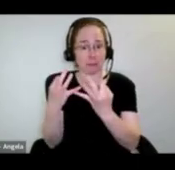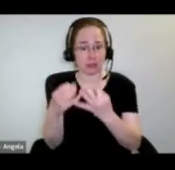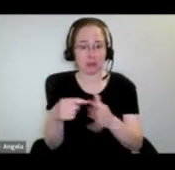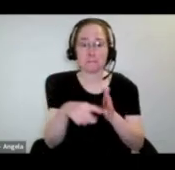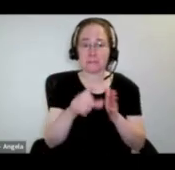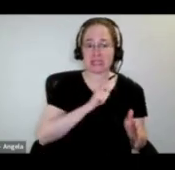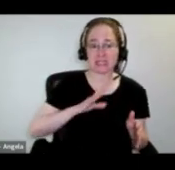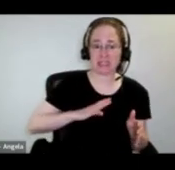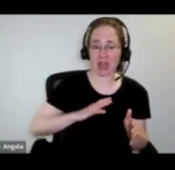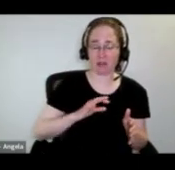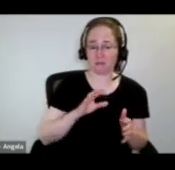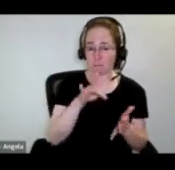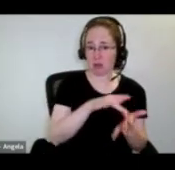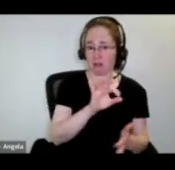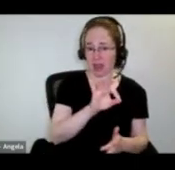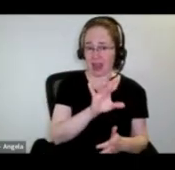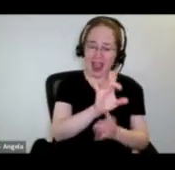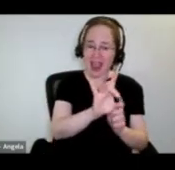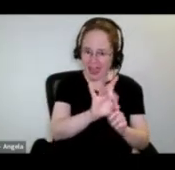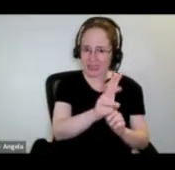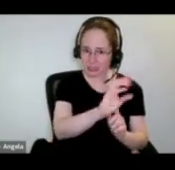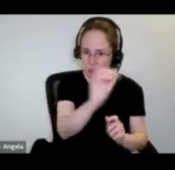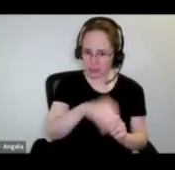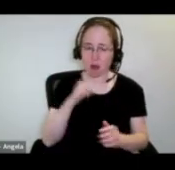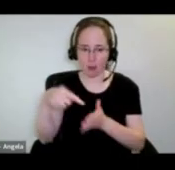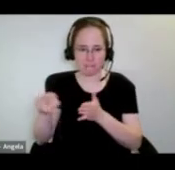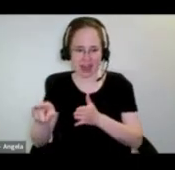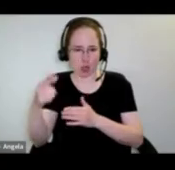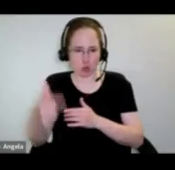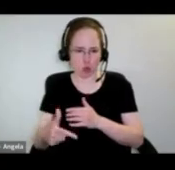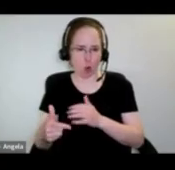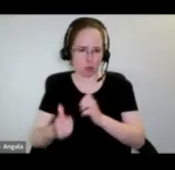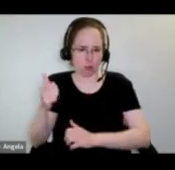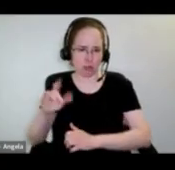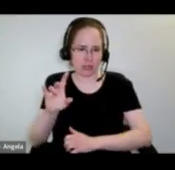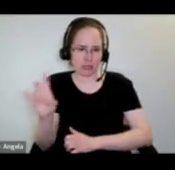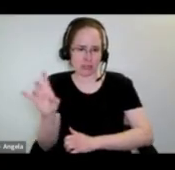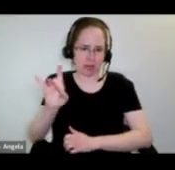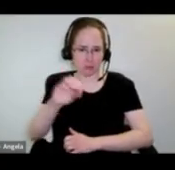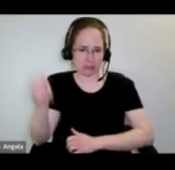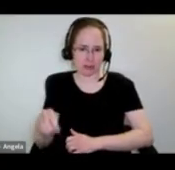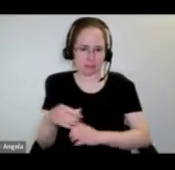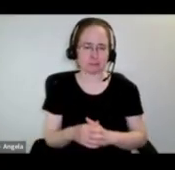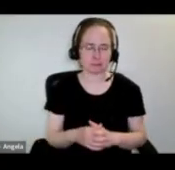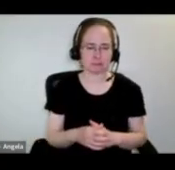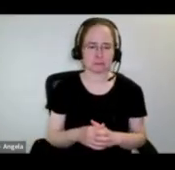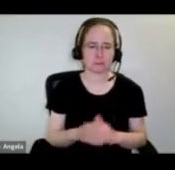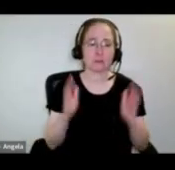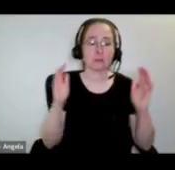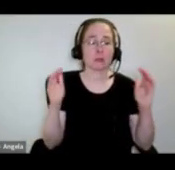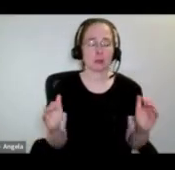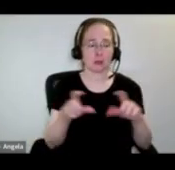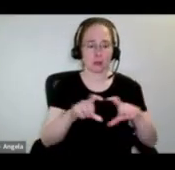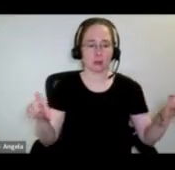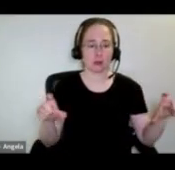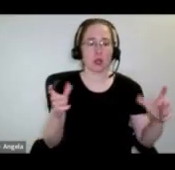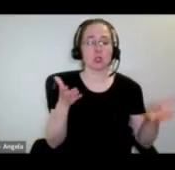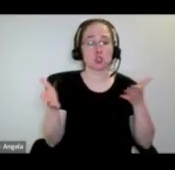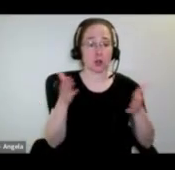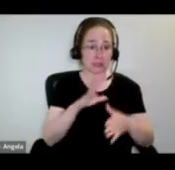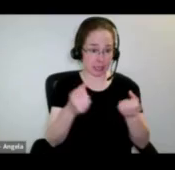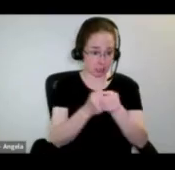Lindsay: That rate is higher. It's 93% for paid family, paid staff fall in the middle at 86, and then unpaid is the lowest at 78%.